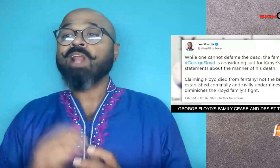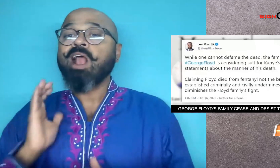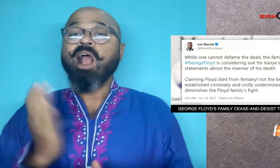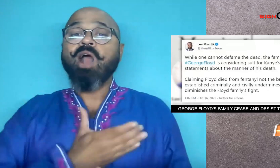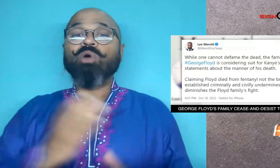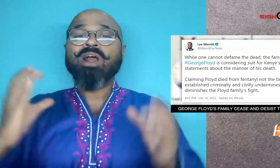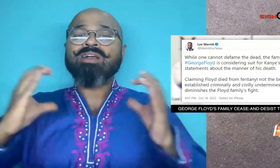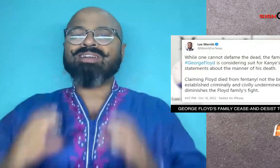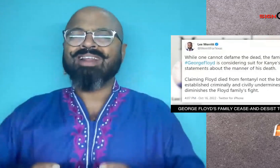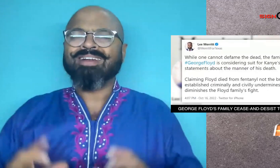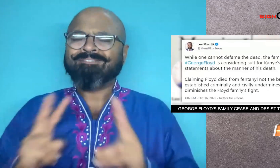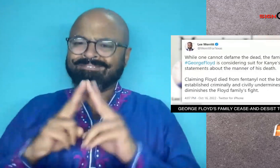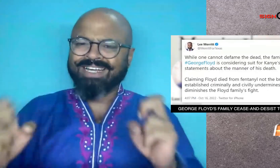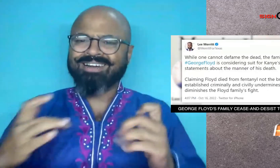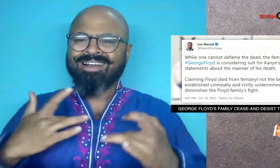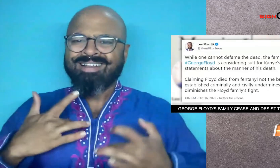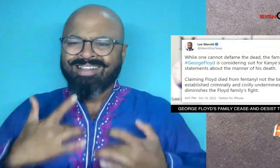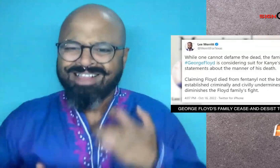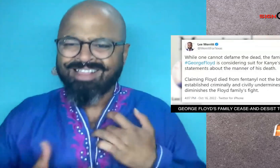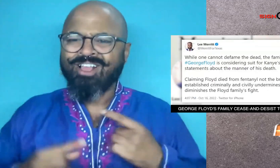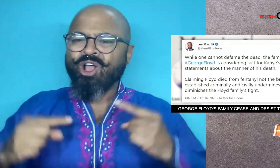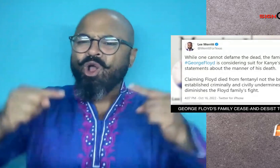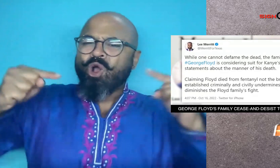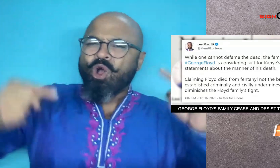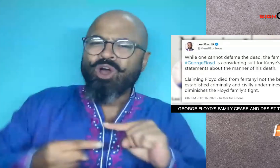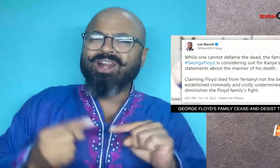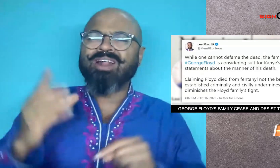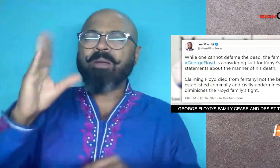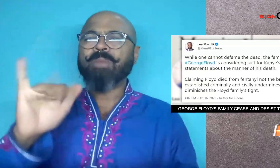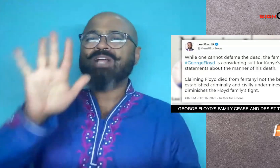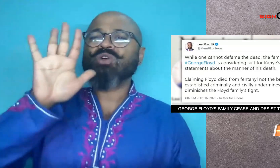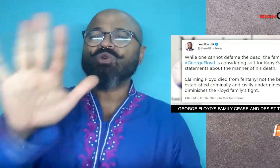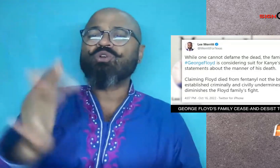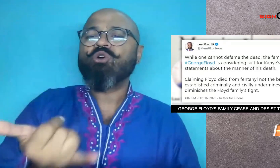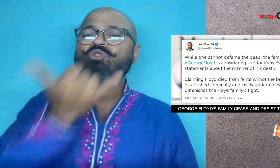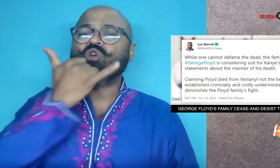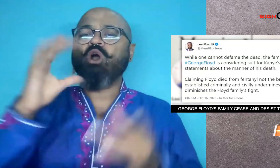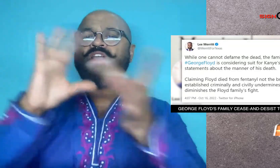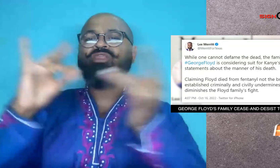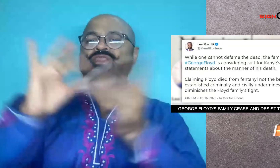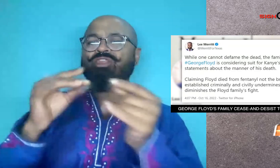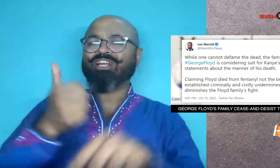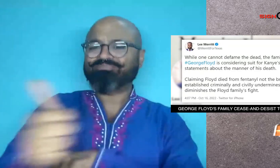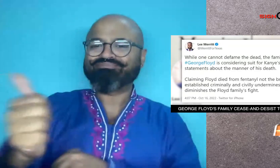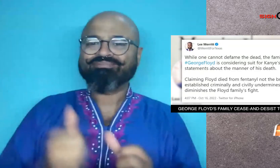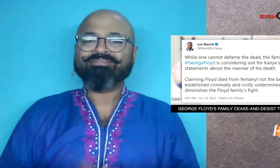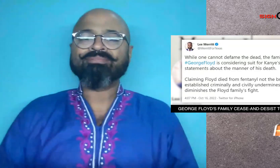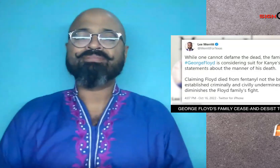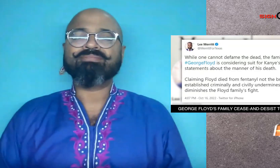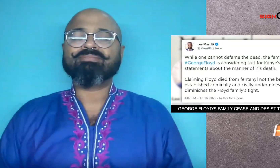In the letter to West, lawyers for Floyd's family said quote "our clients are very distressed